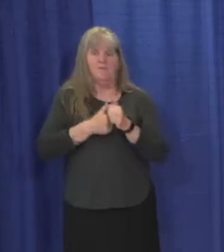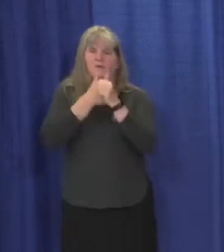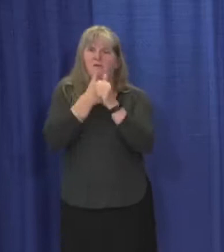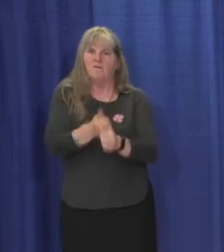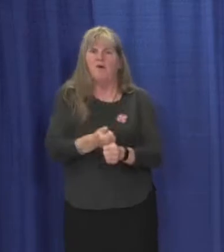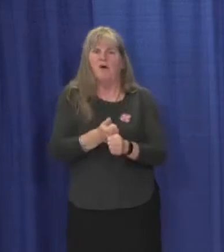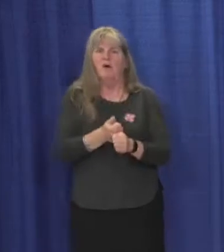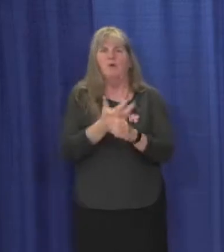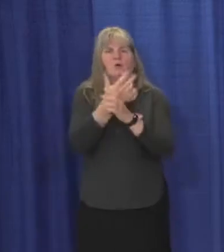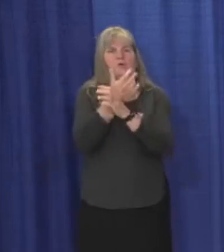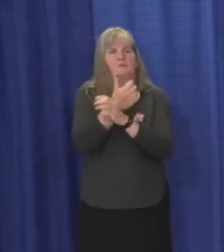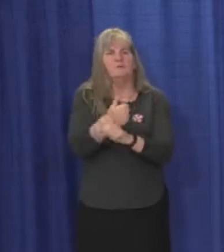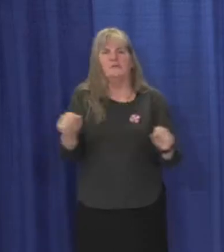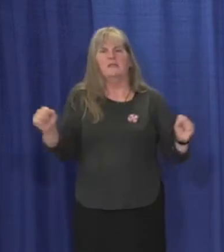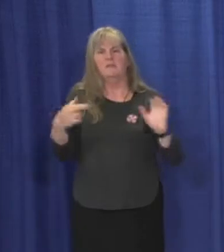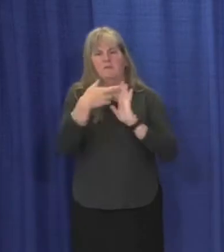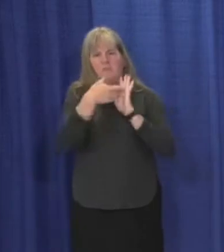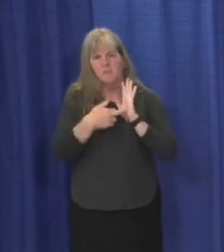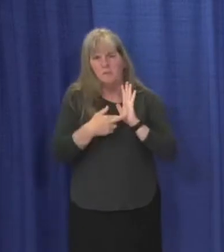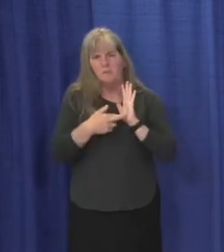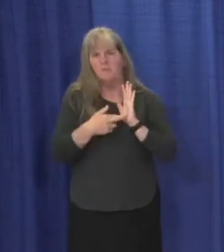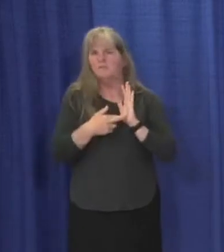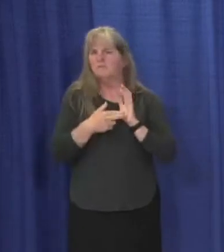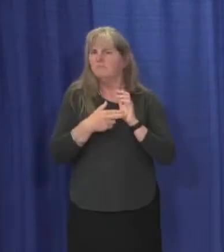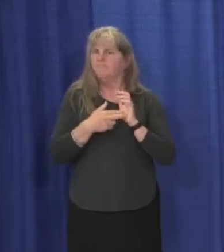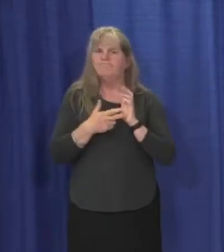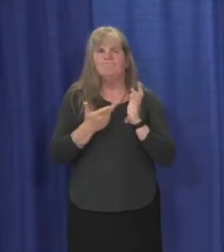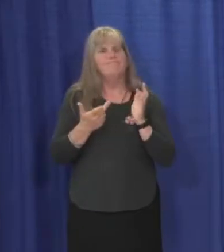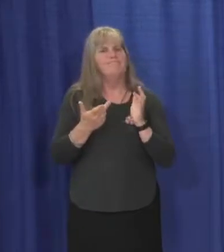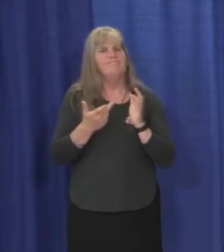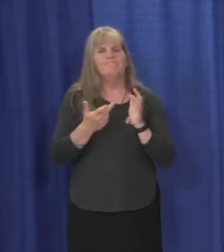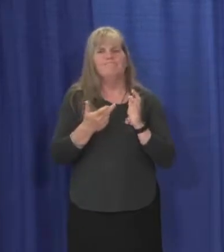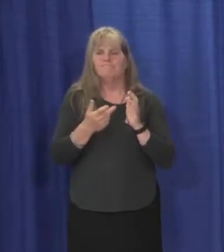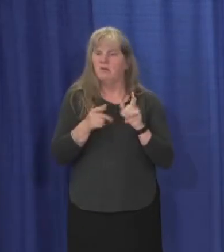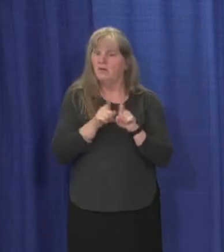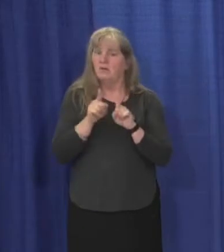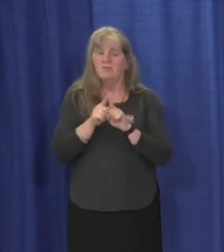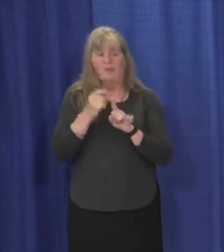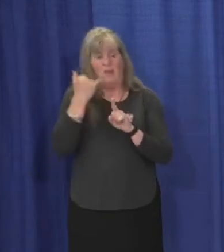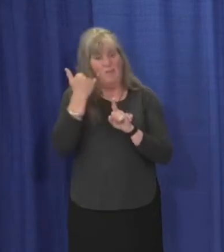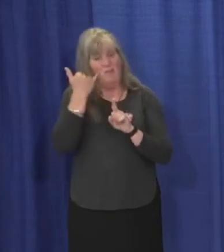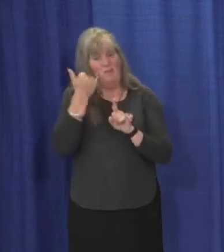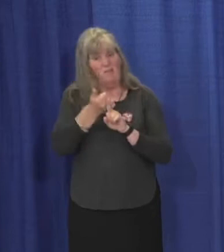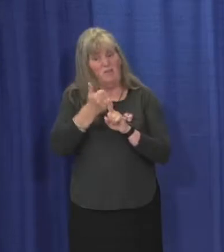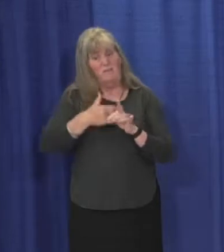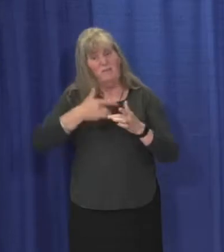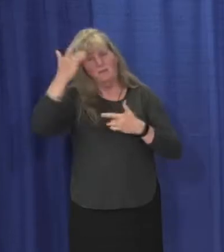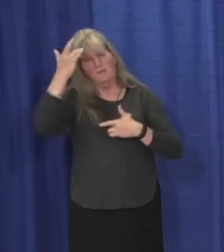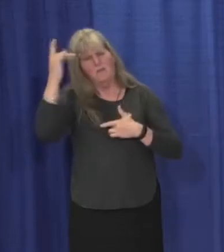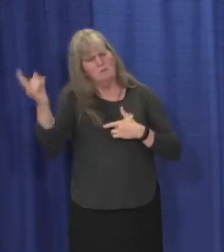are vaccinated follow the current recommendations and public health measures including getting tested when you have